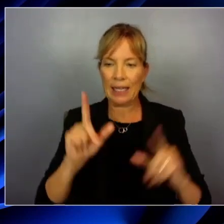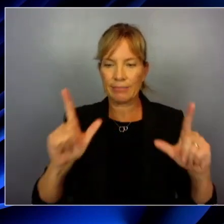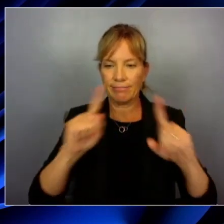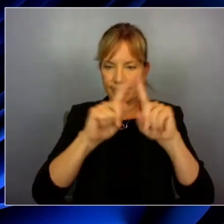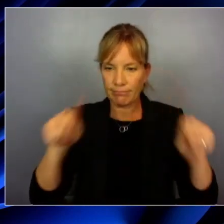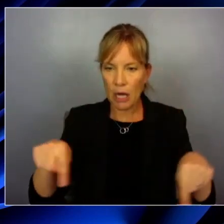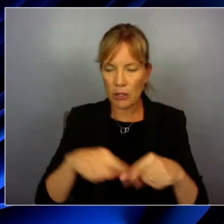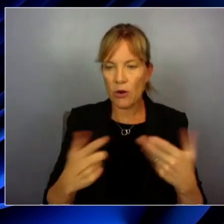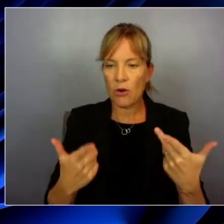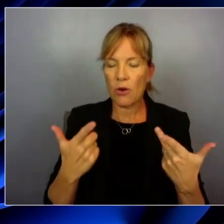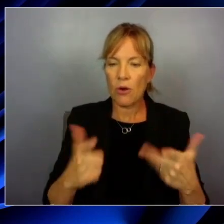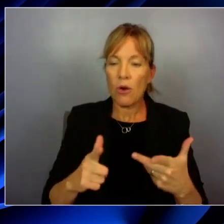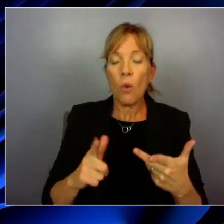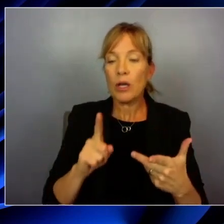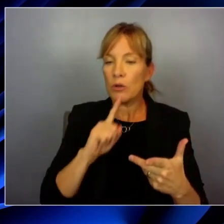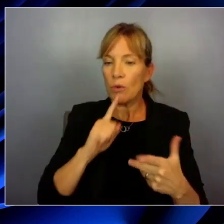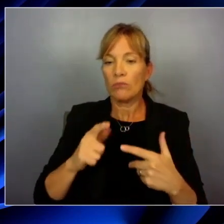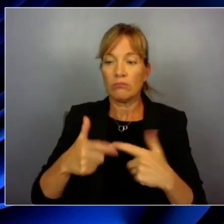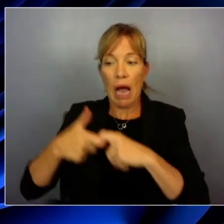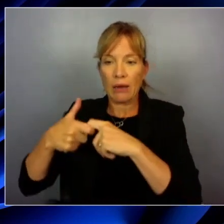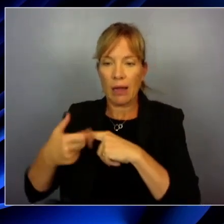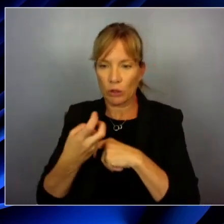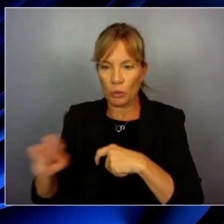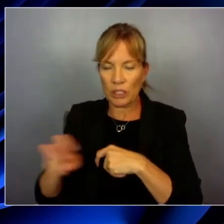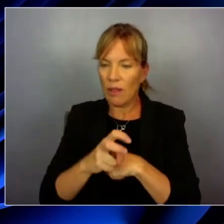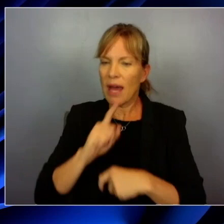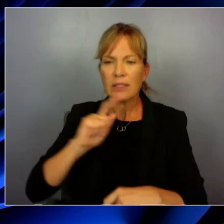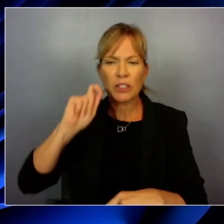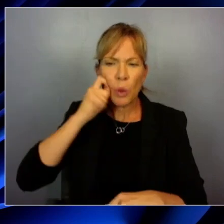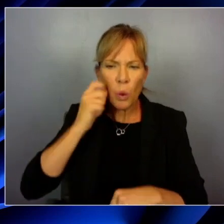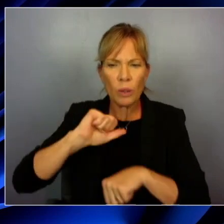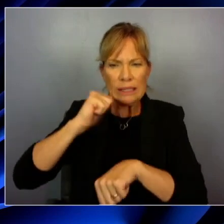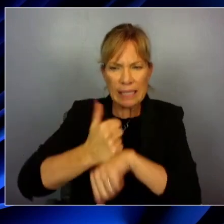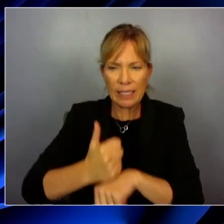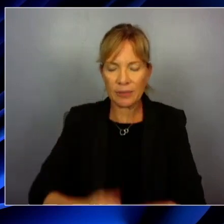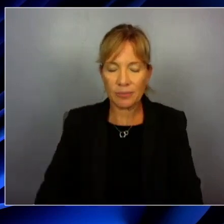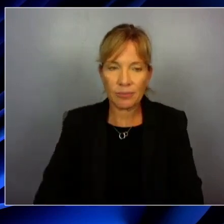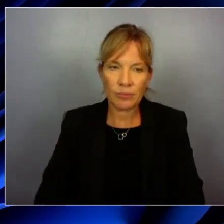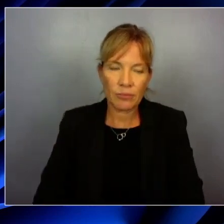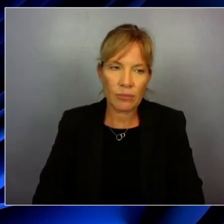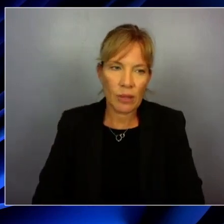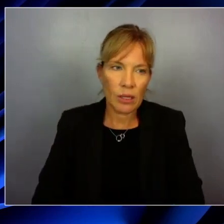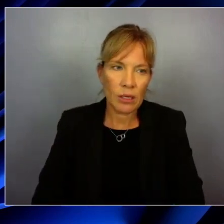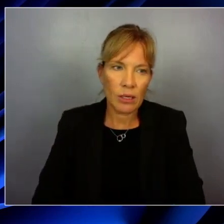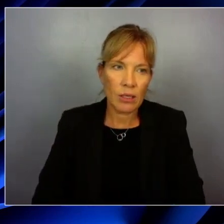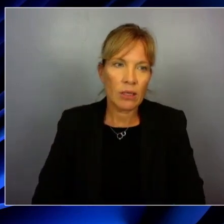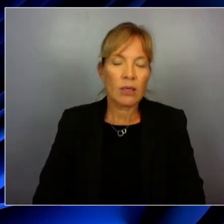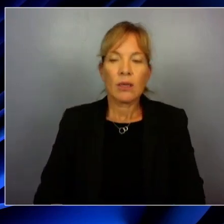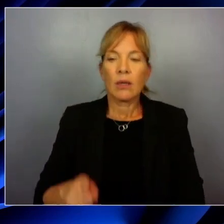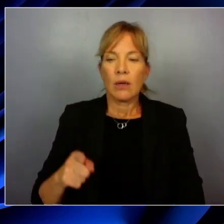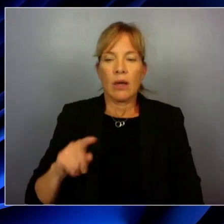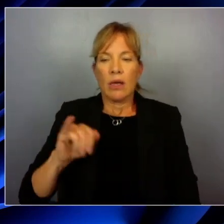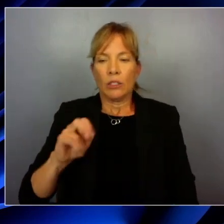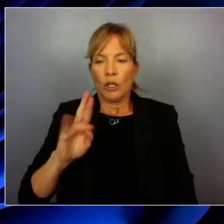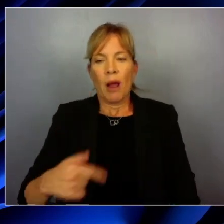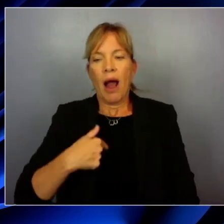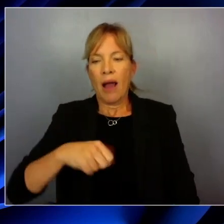which is a really cool setting. Yeah, and I love the fact that we gave keyboard access to this too, you know,